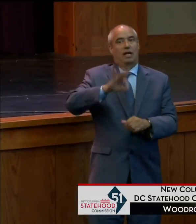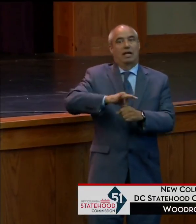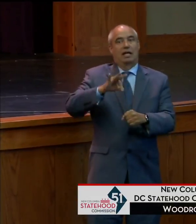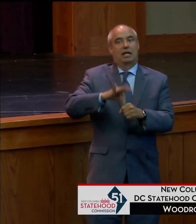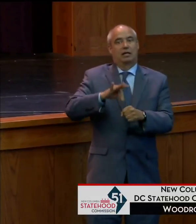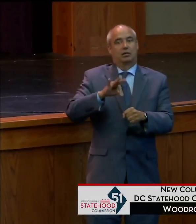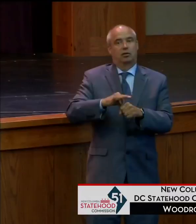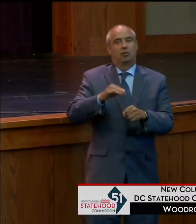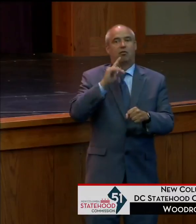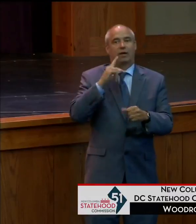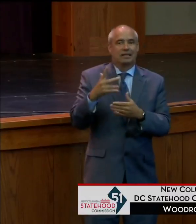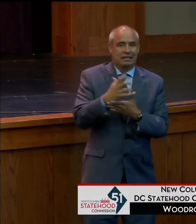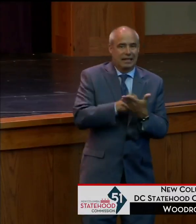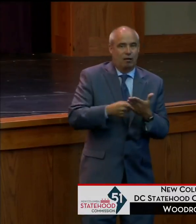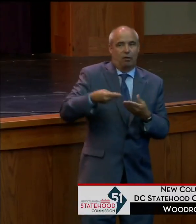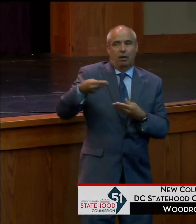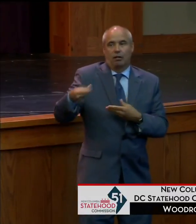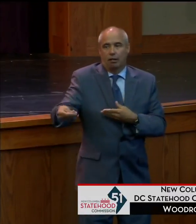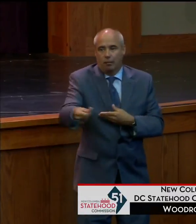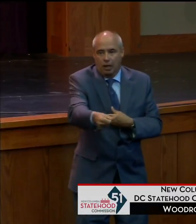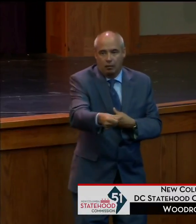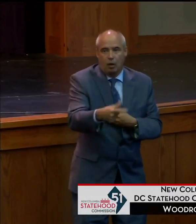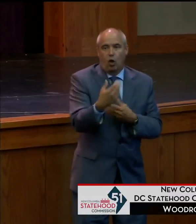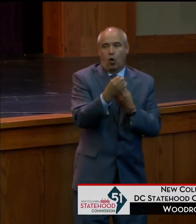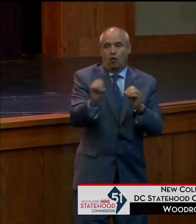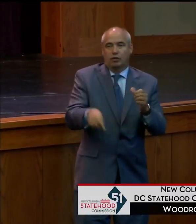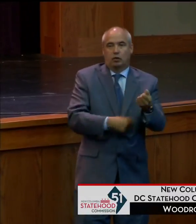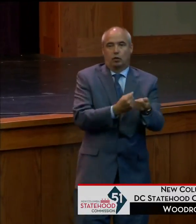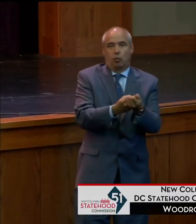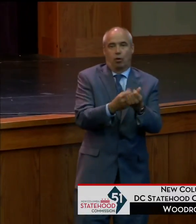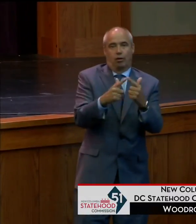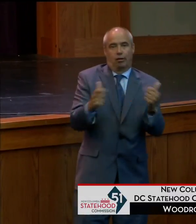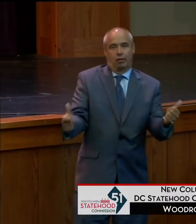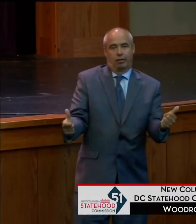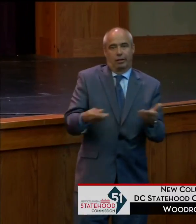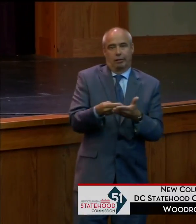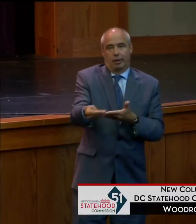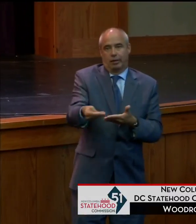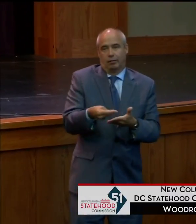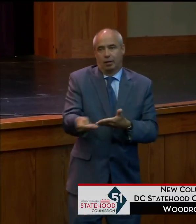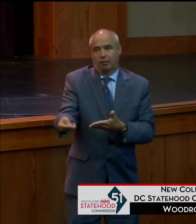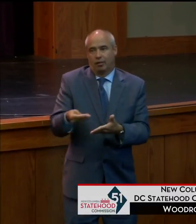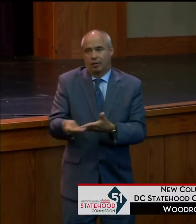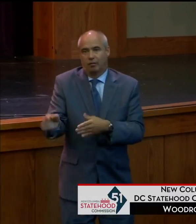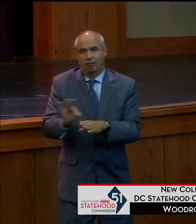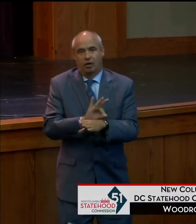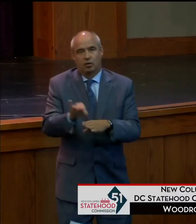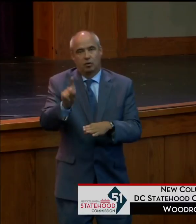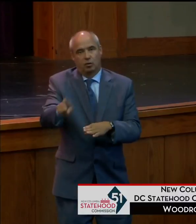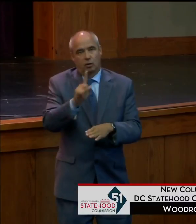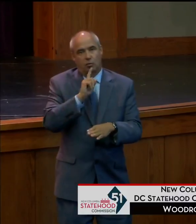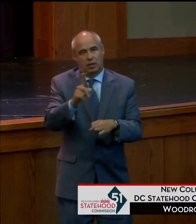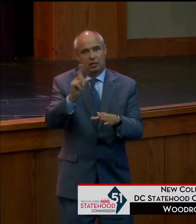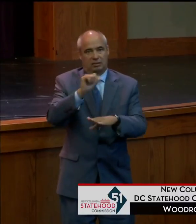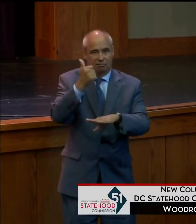BUT FOR THE SALARIES AND THE OFFICE SUPPORT, THE OTHER EXPENSES THAT WOULD GO WITH THOSE FUNCTIONS. PEOPLE REALLY NEED A SOLID ANALYSIS OF THAT.